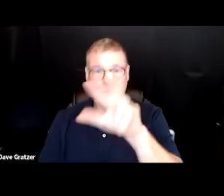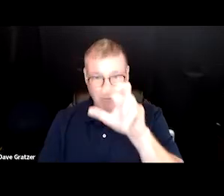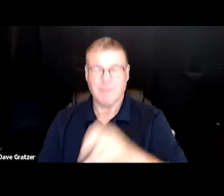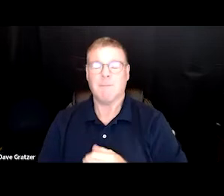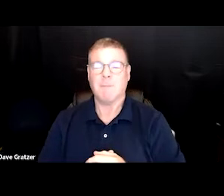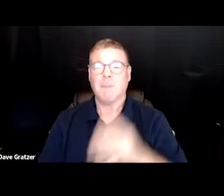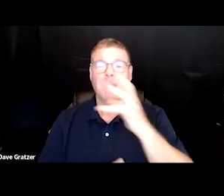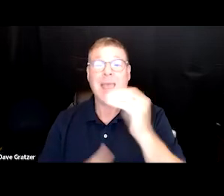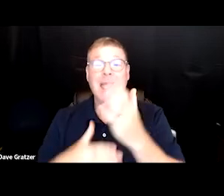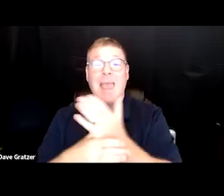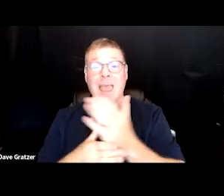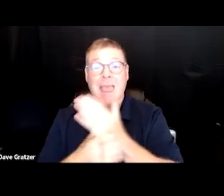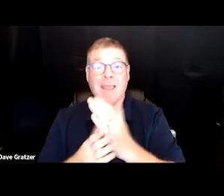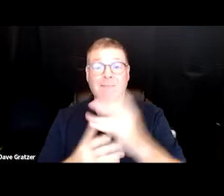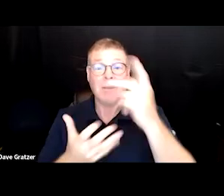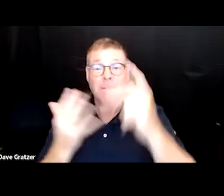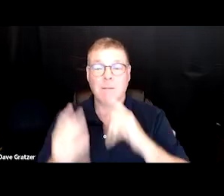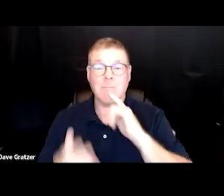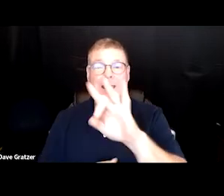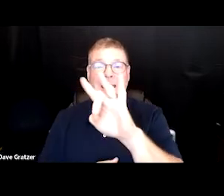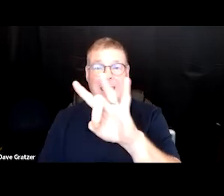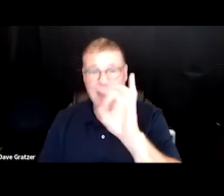And our average daily population was 876.